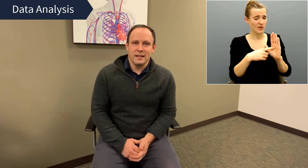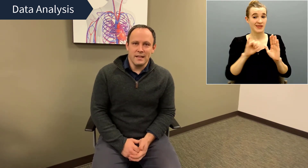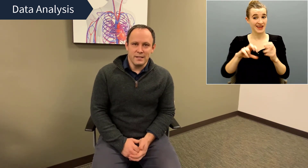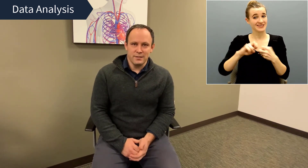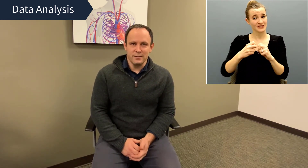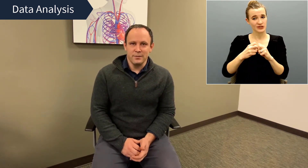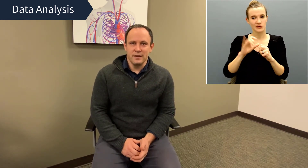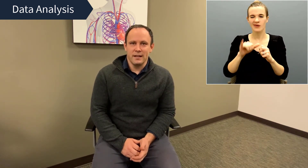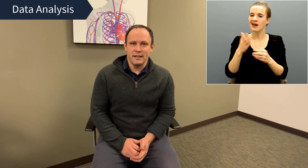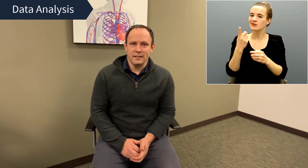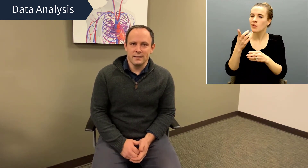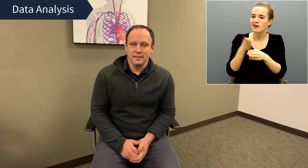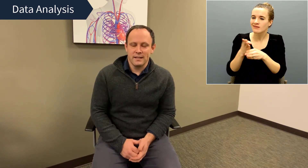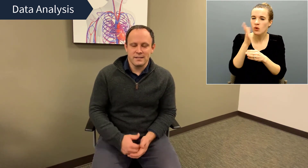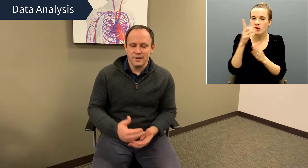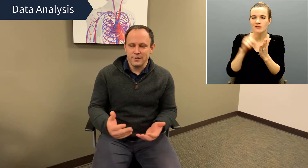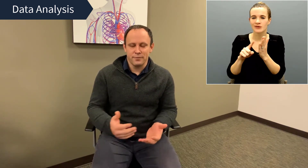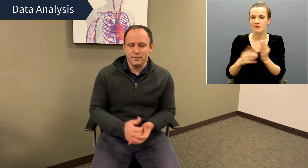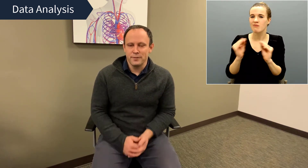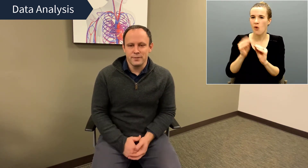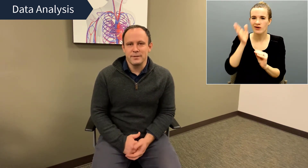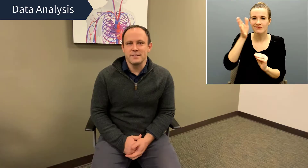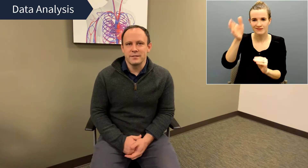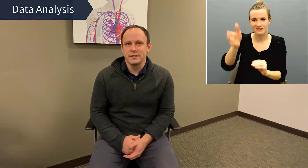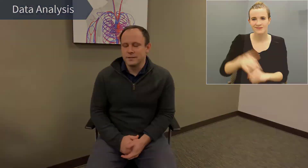an issue and that's an area for future research.